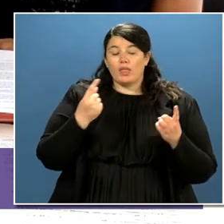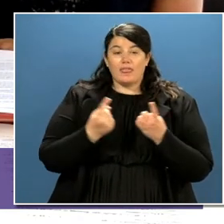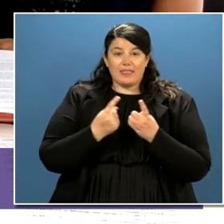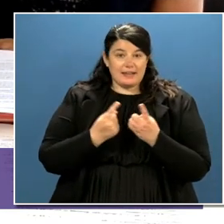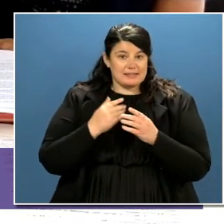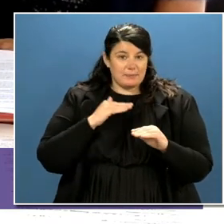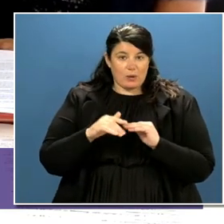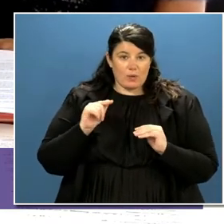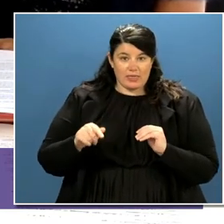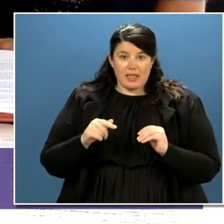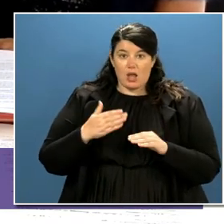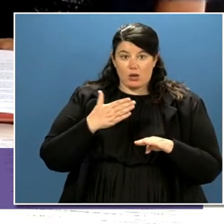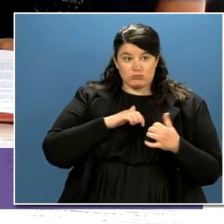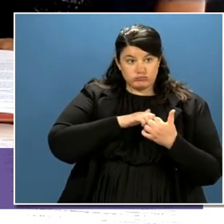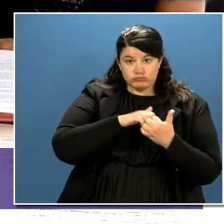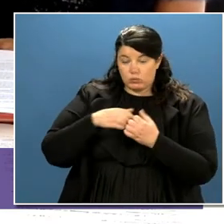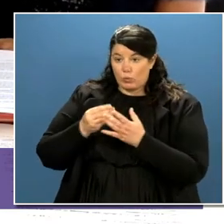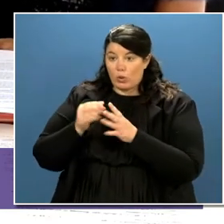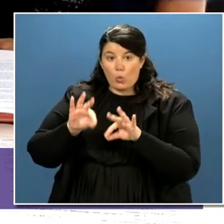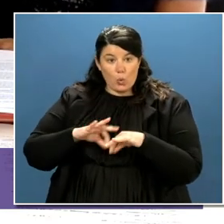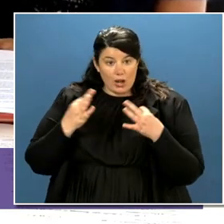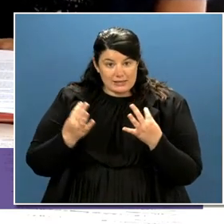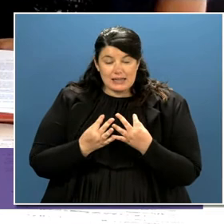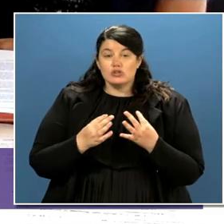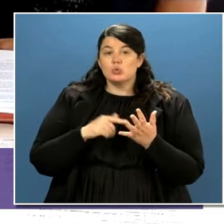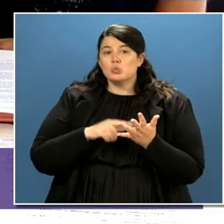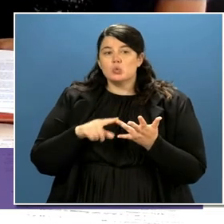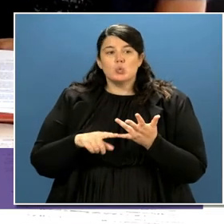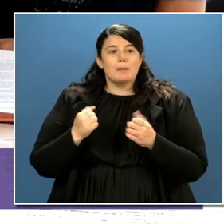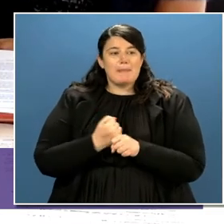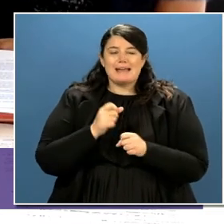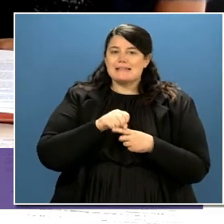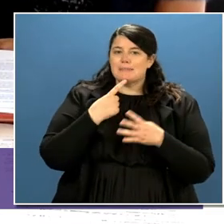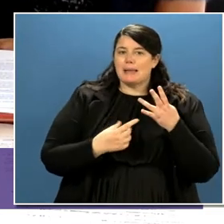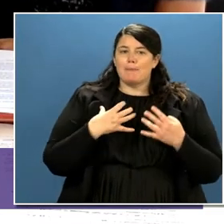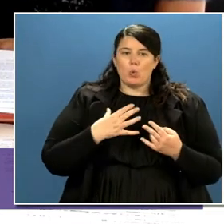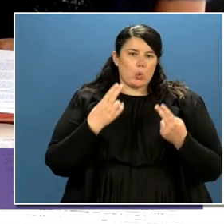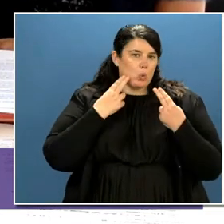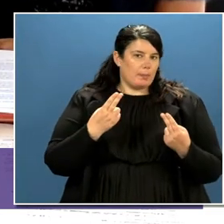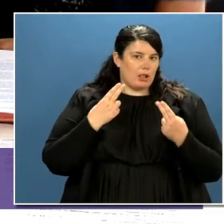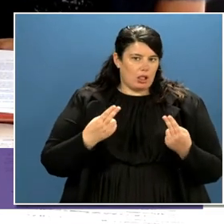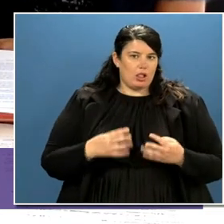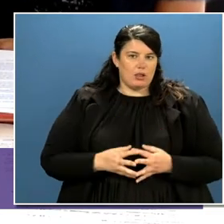working with organisations to normalise disability, it might have been mentioned